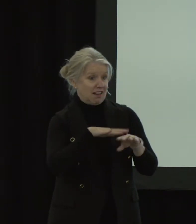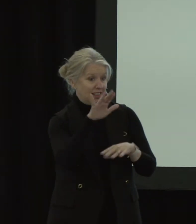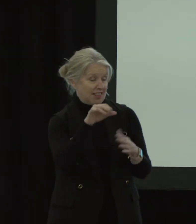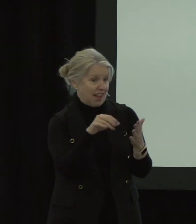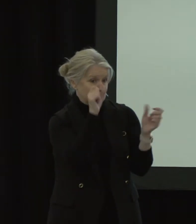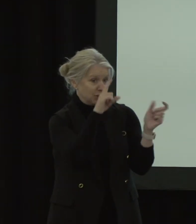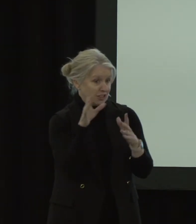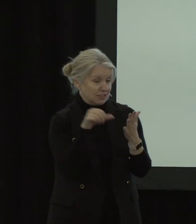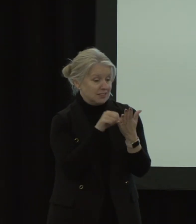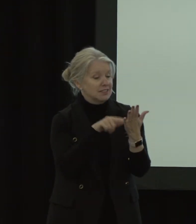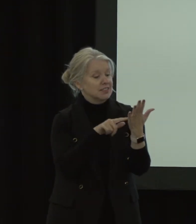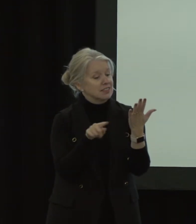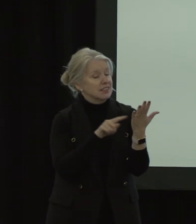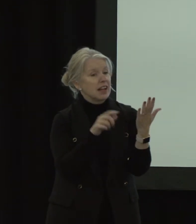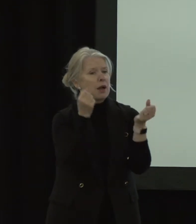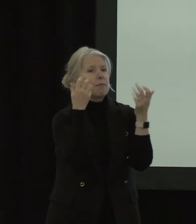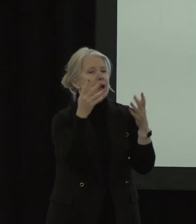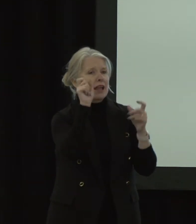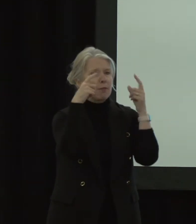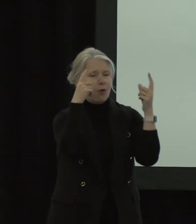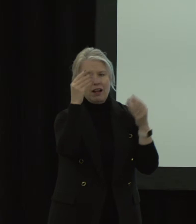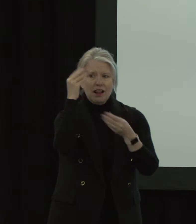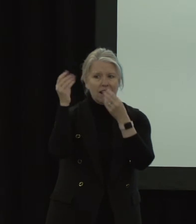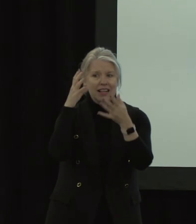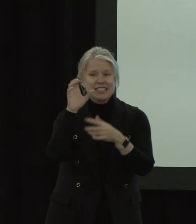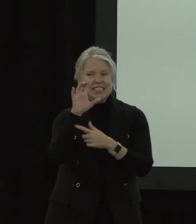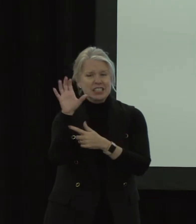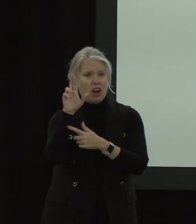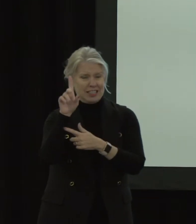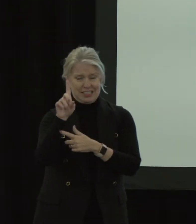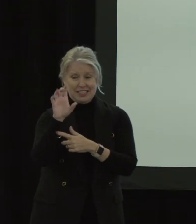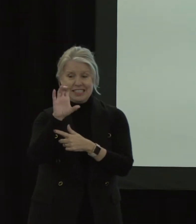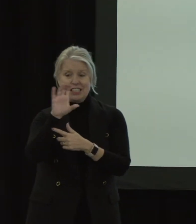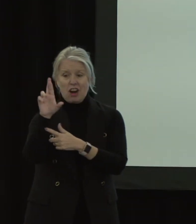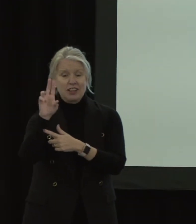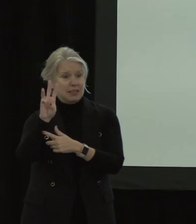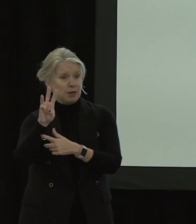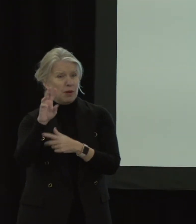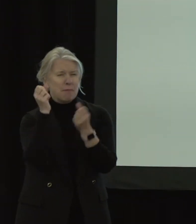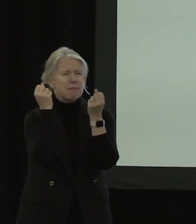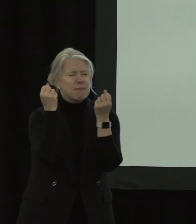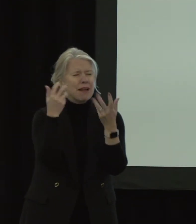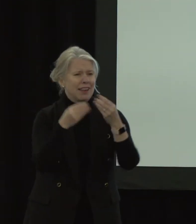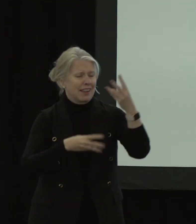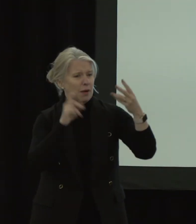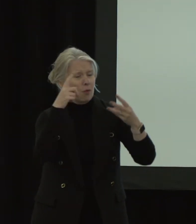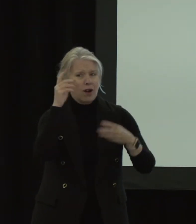"Many employers have told CCRW." You got that, right? "Many employers have told CCRW